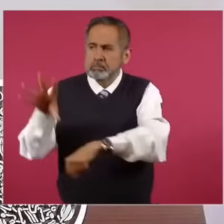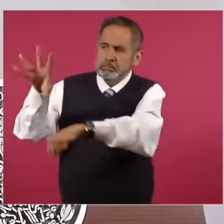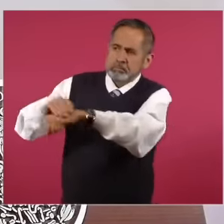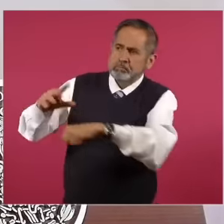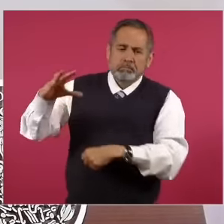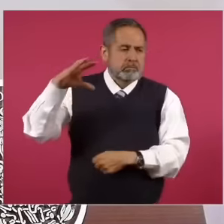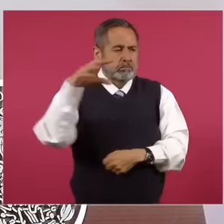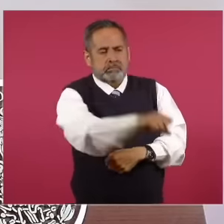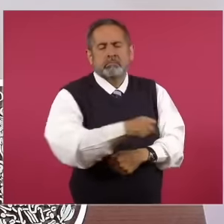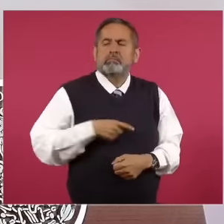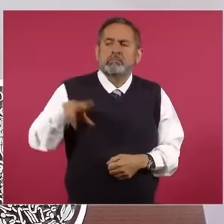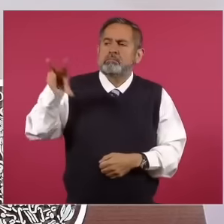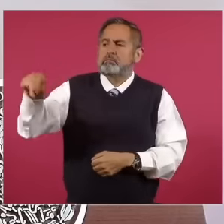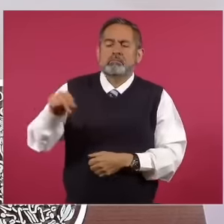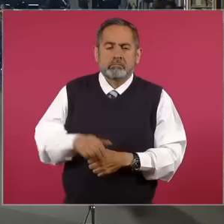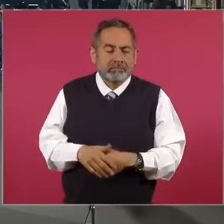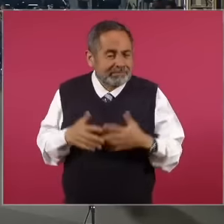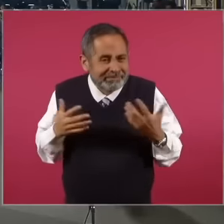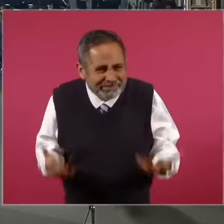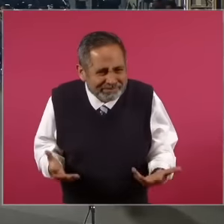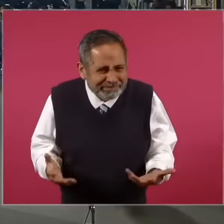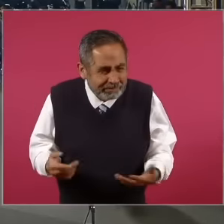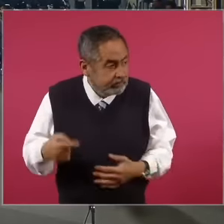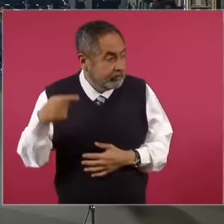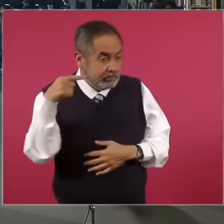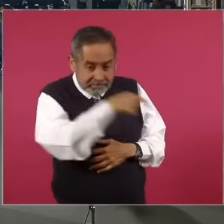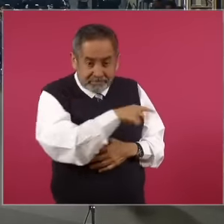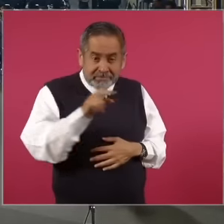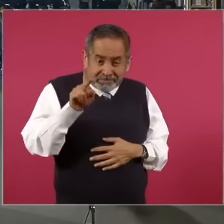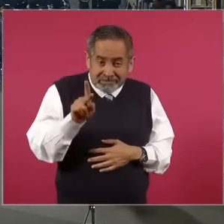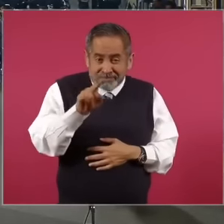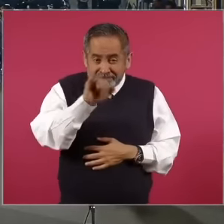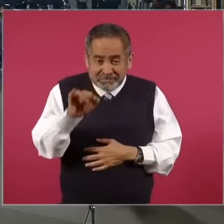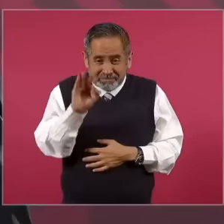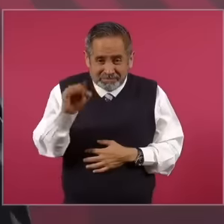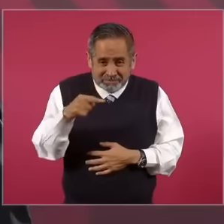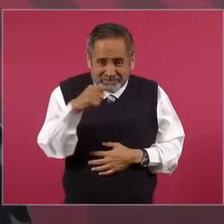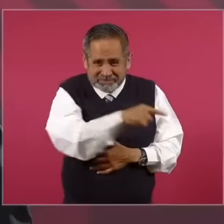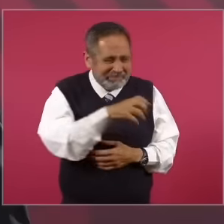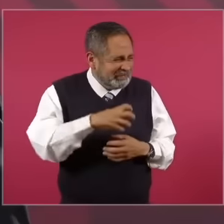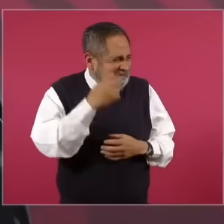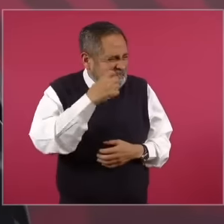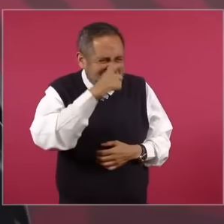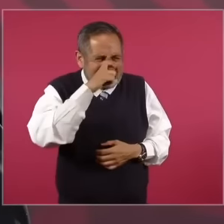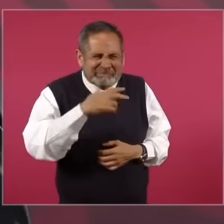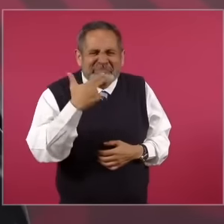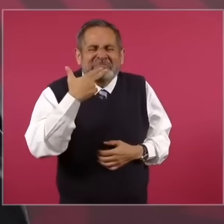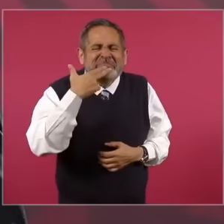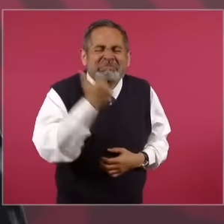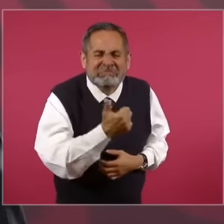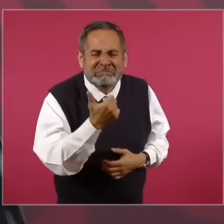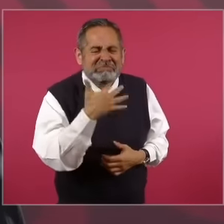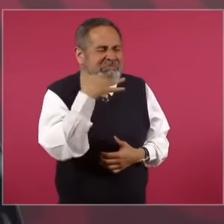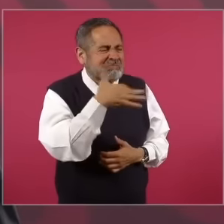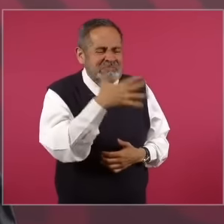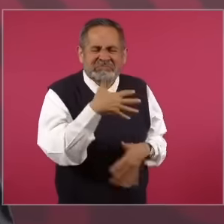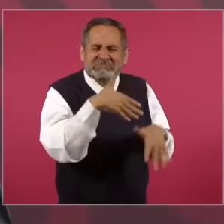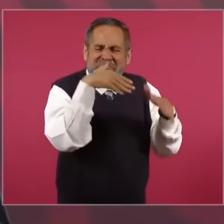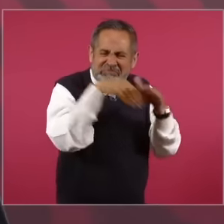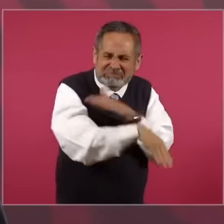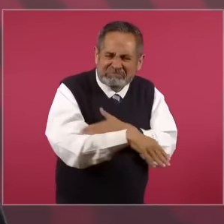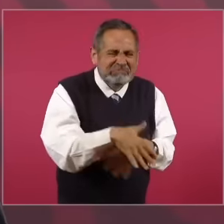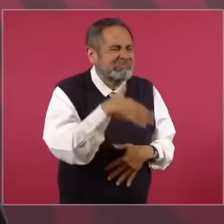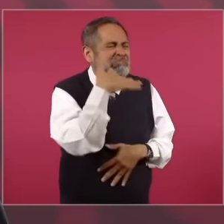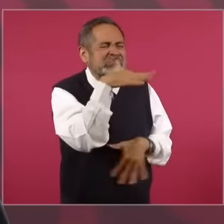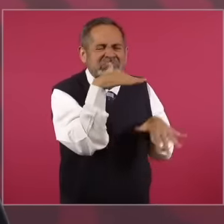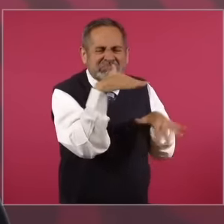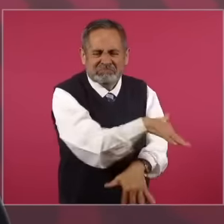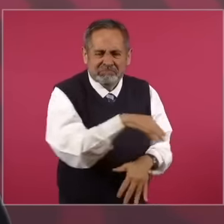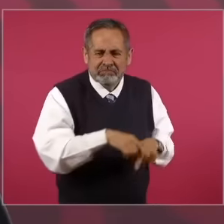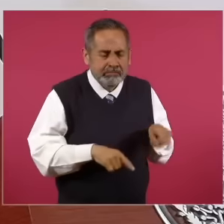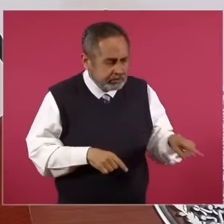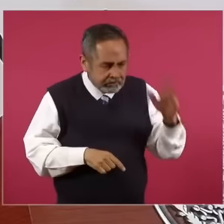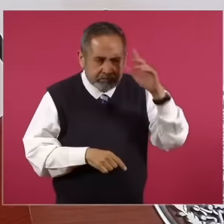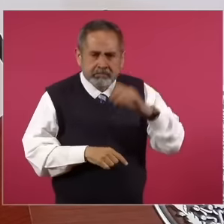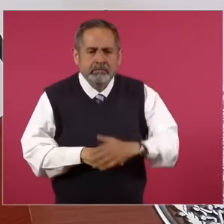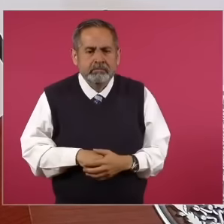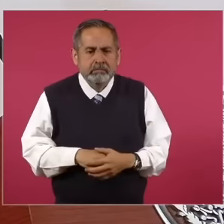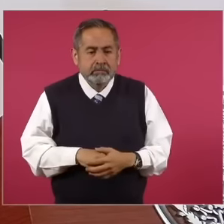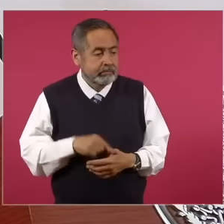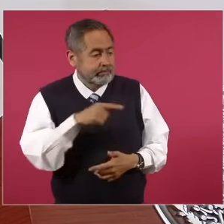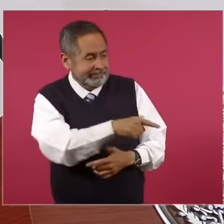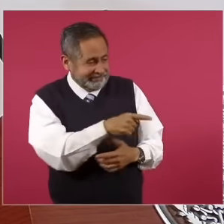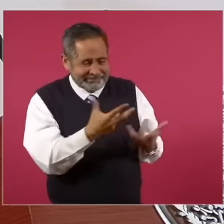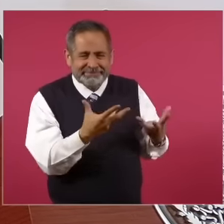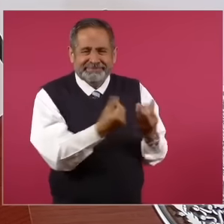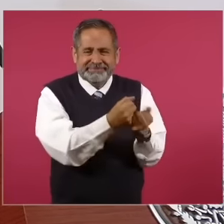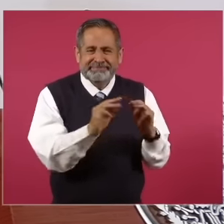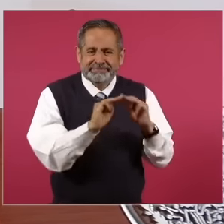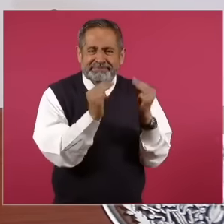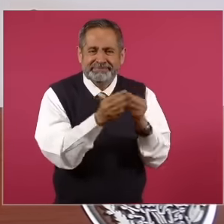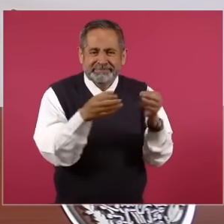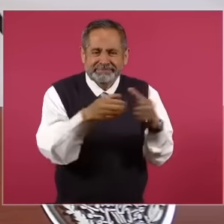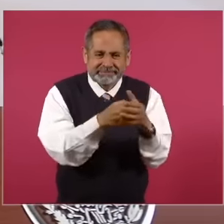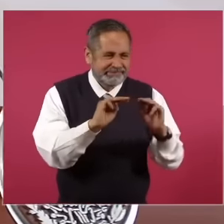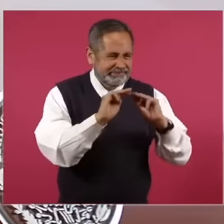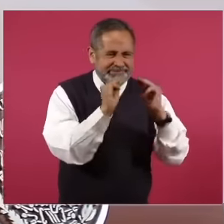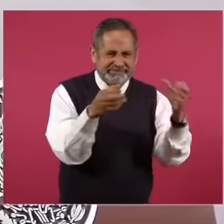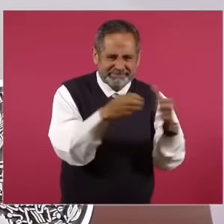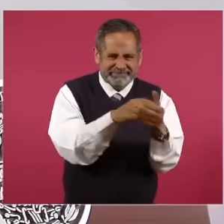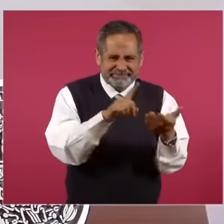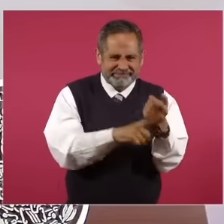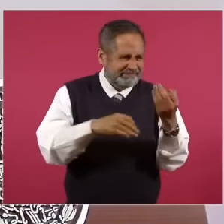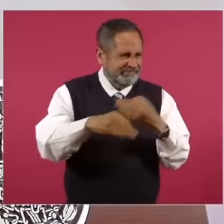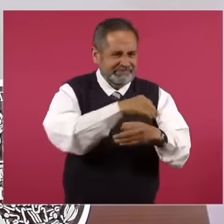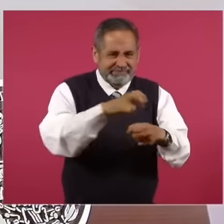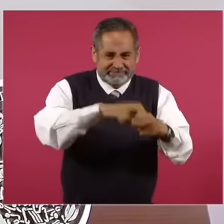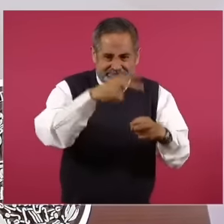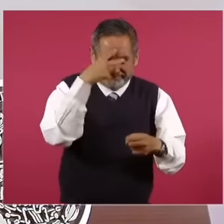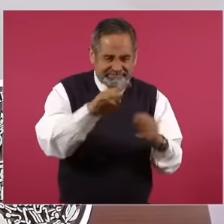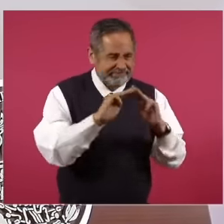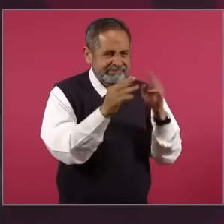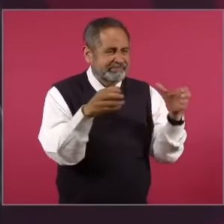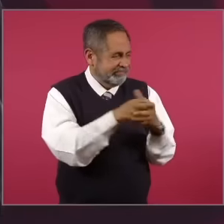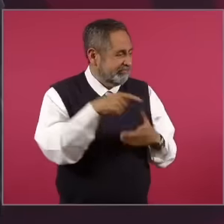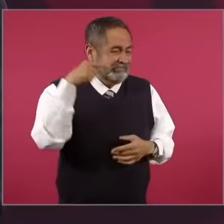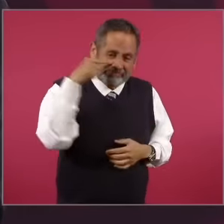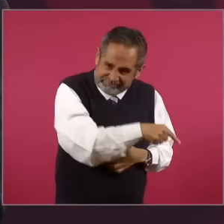arrest order is rotten corrupt judiciary linked to the mafias of power in Mexico